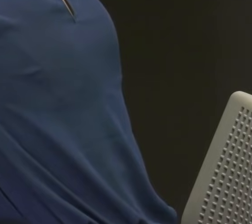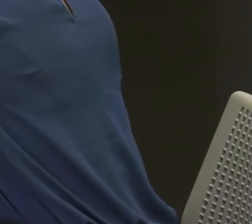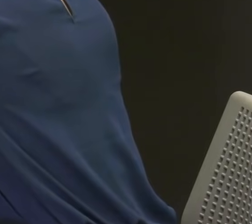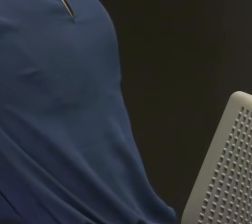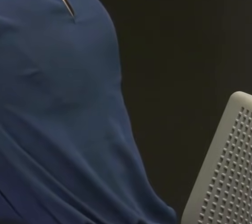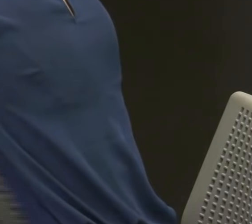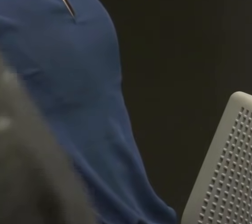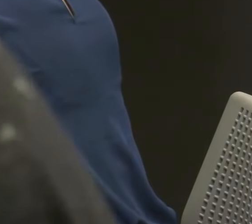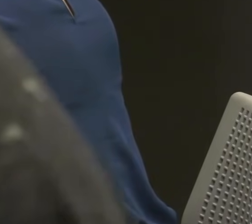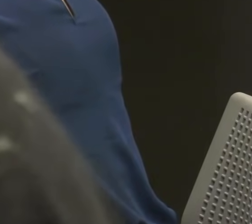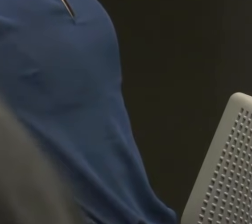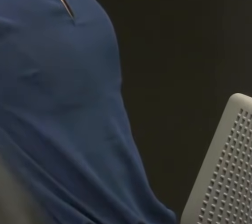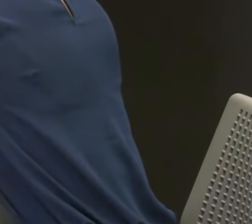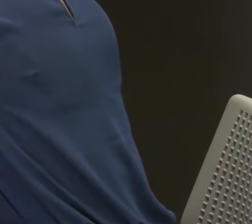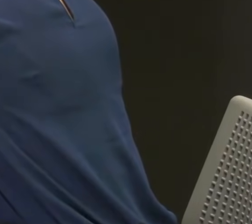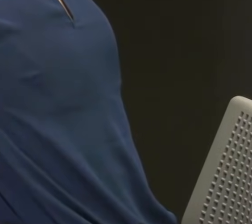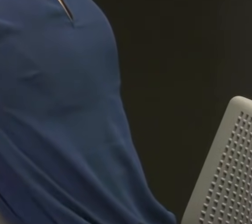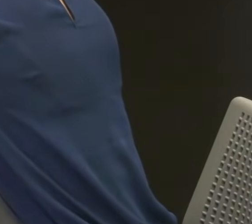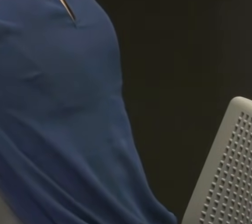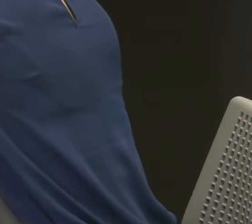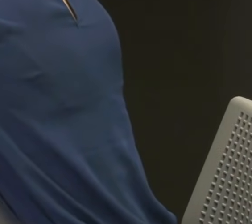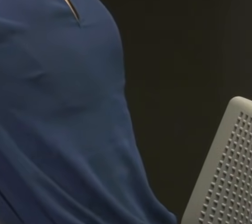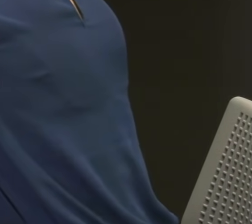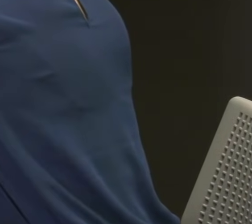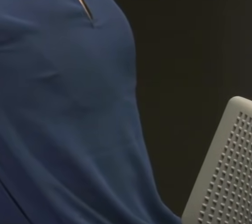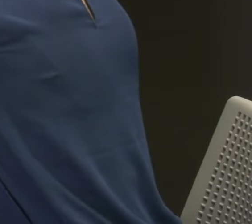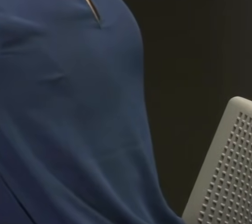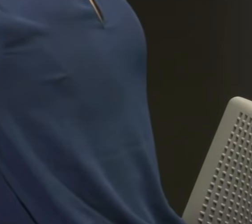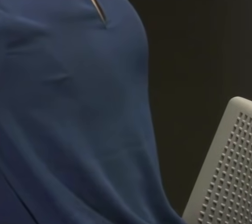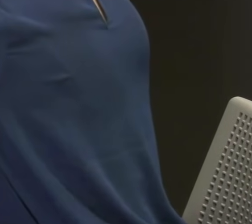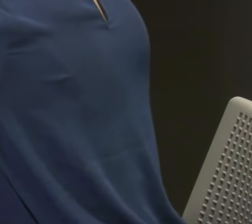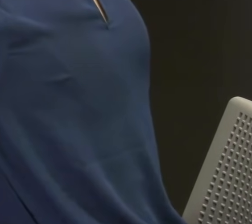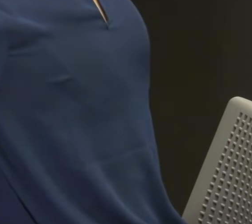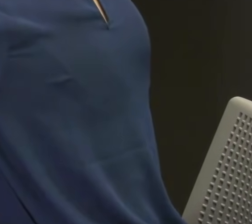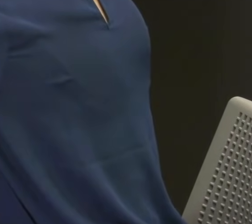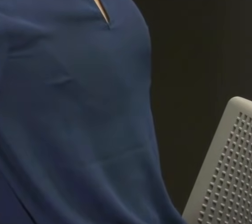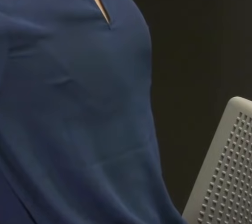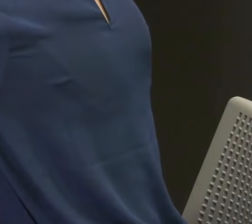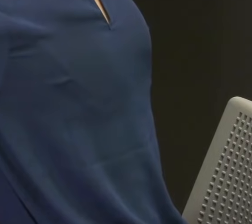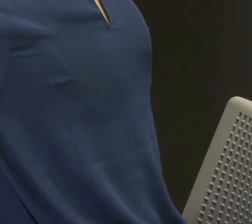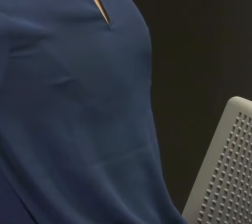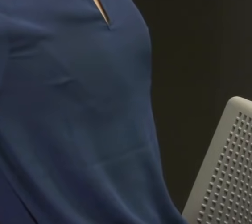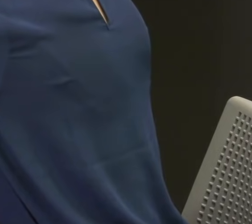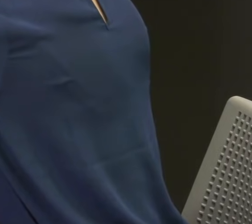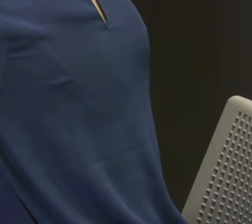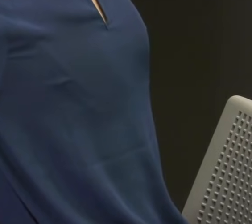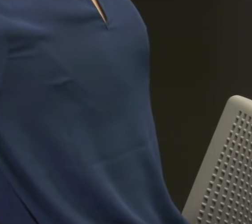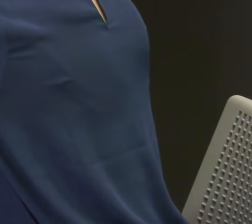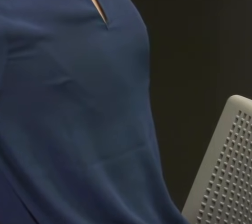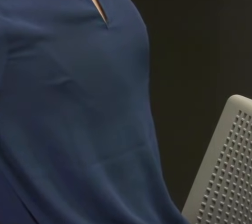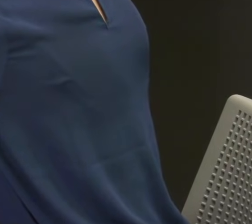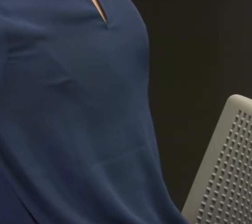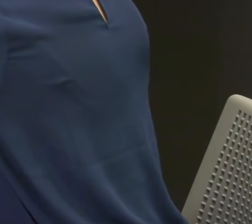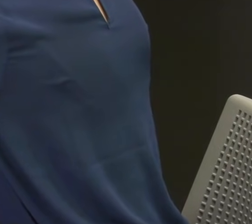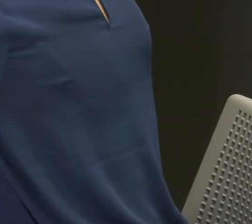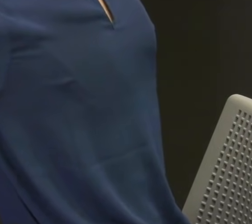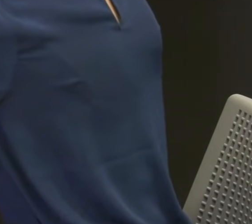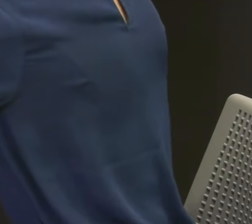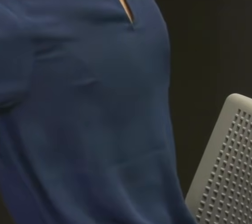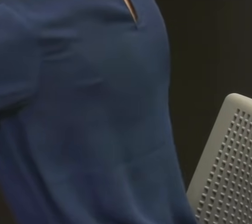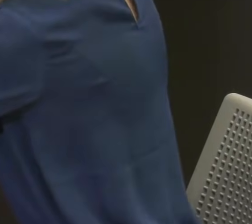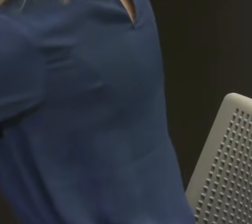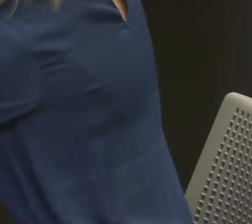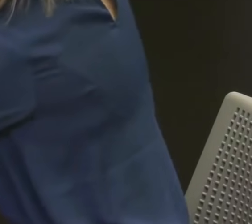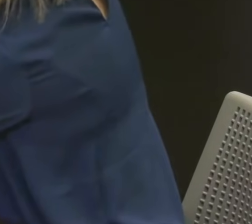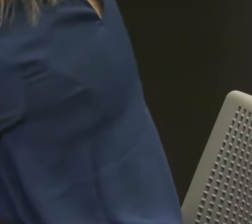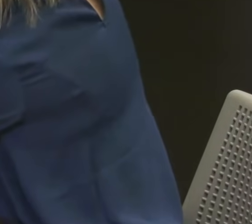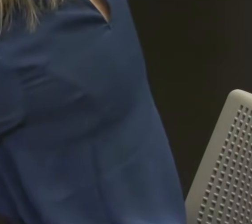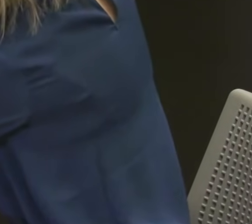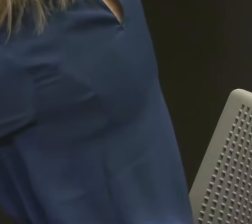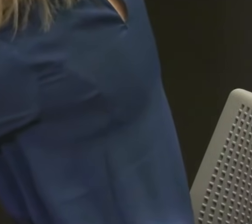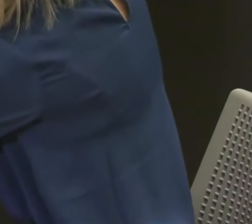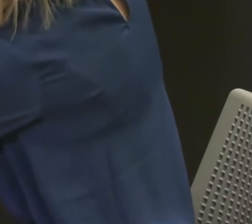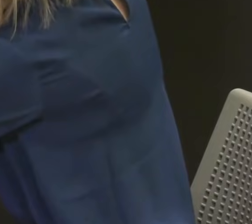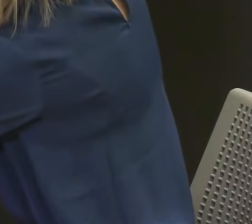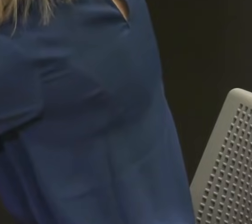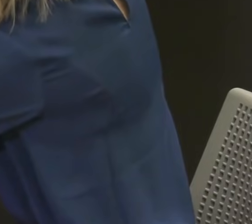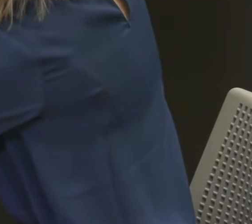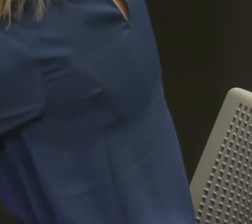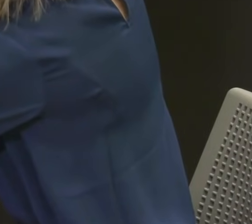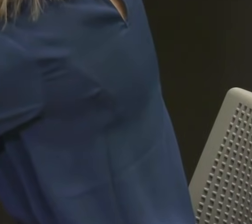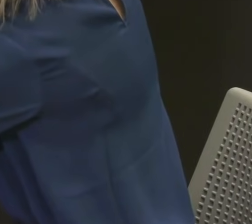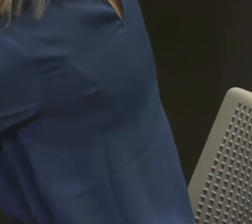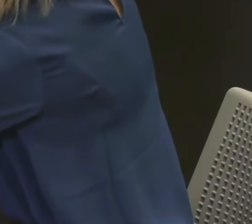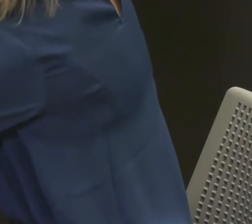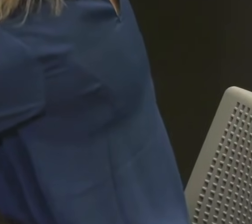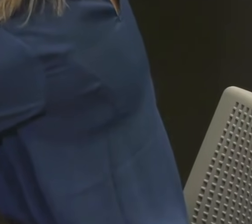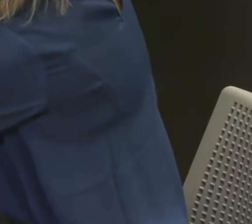just